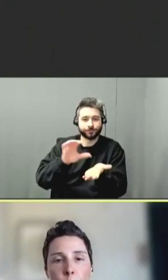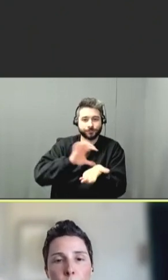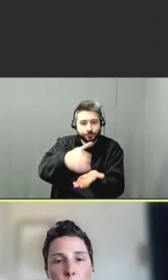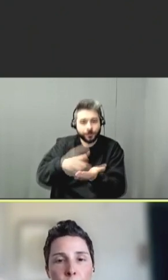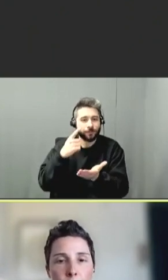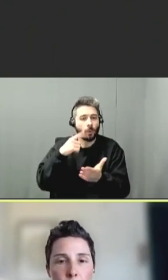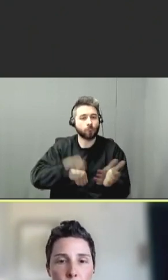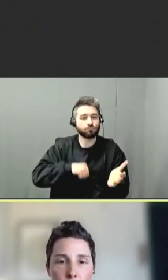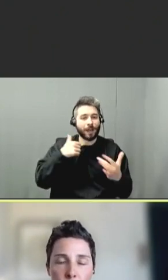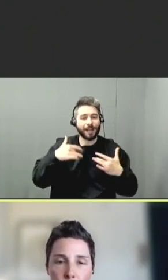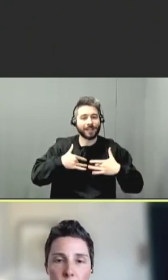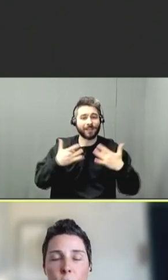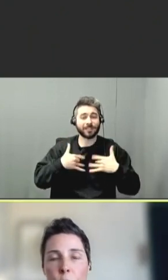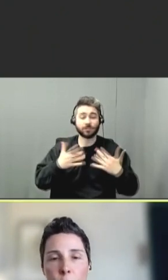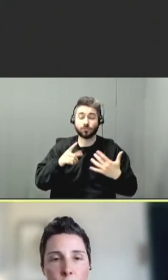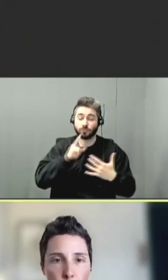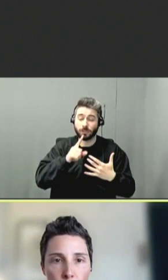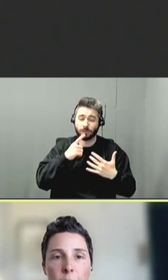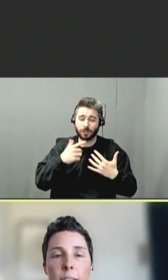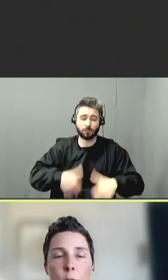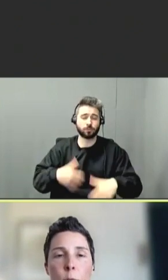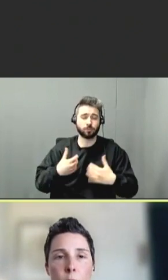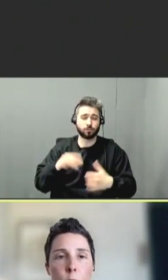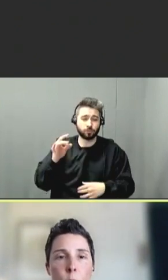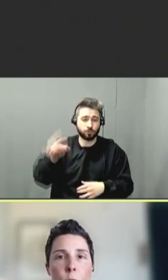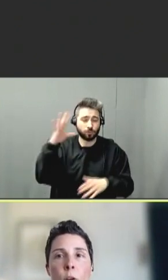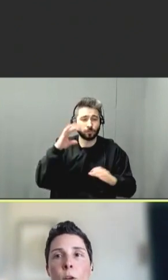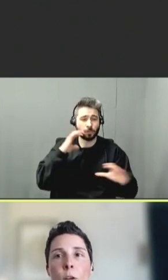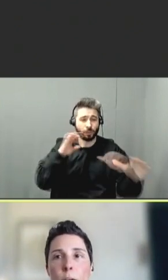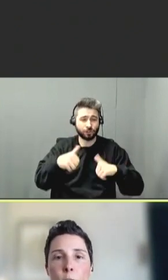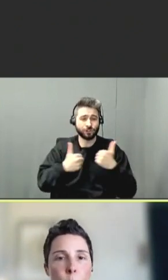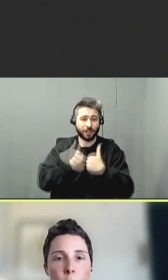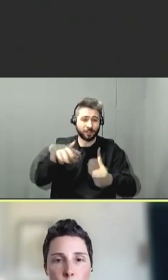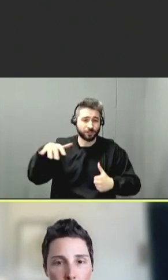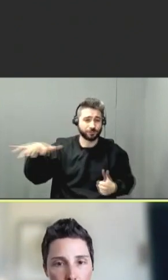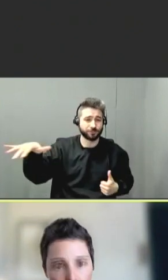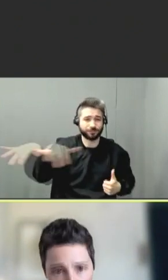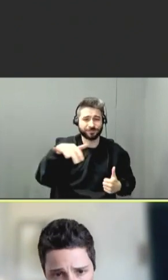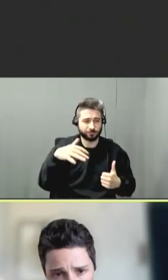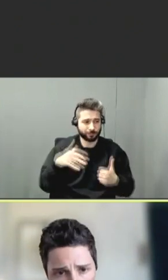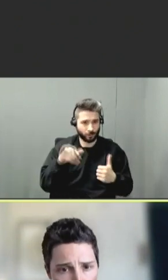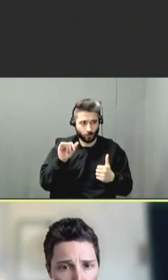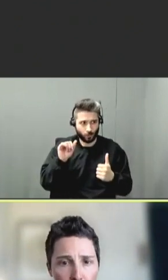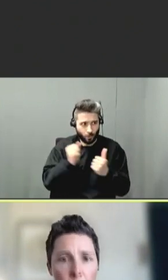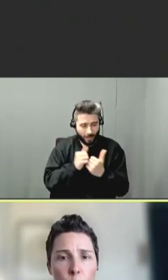incredible communication challenges across the board, even with everyone doing their best, and